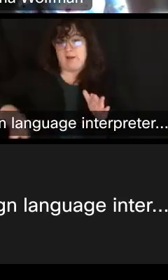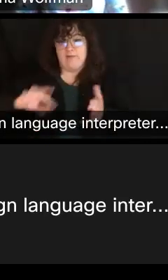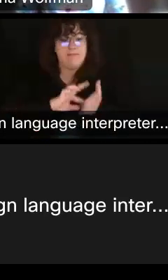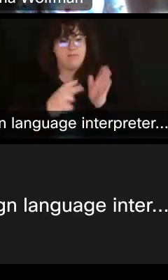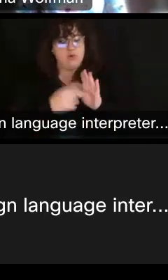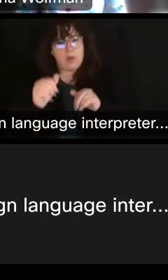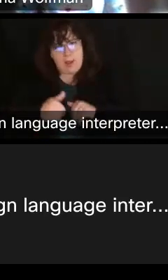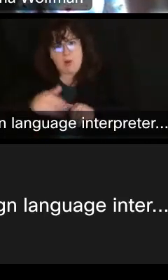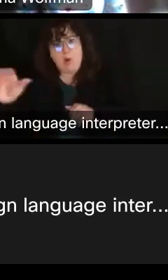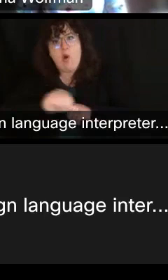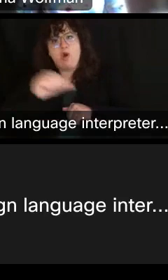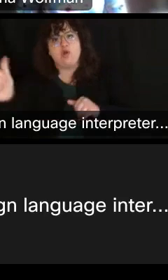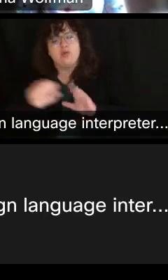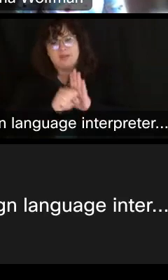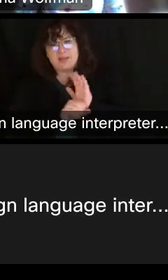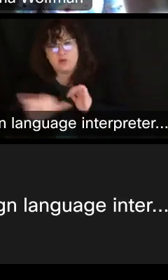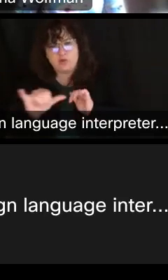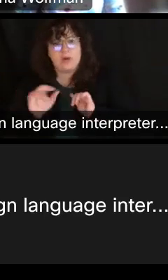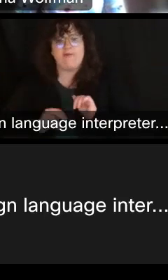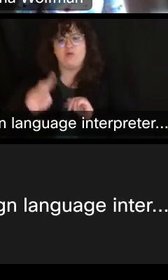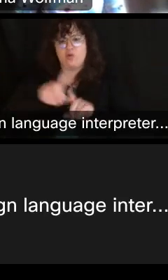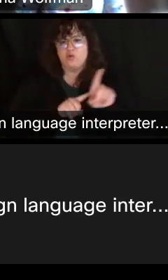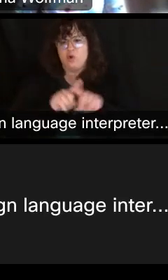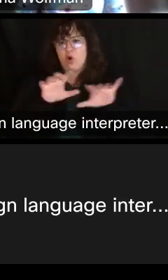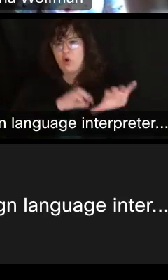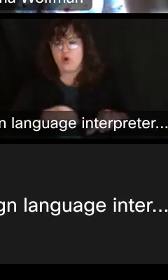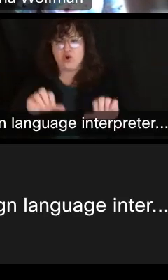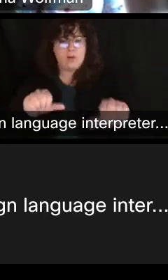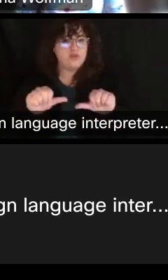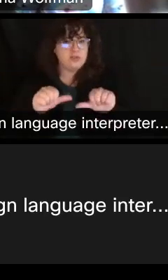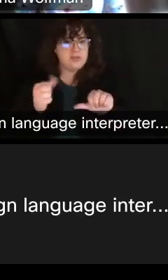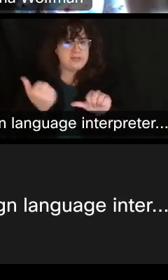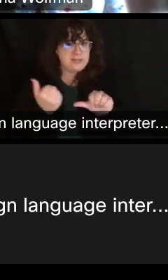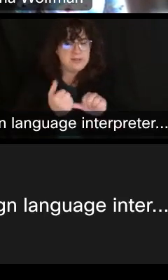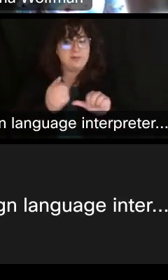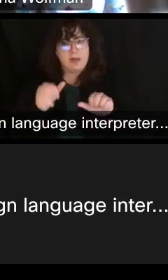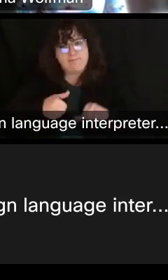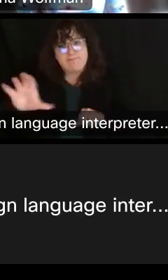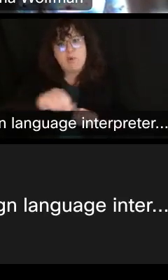kinship assistance and Northstar adoption assistance can go to relatives out of state.